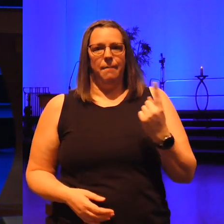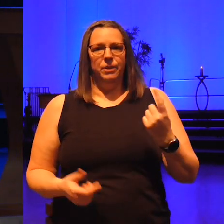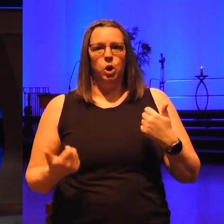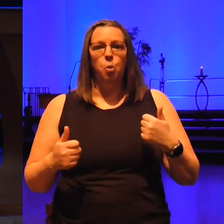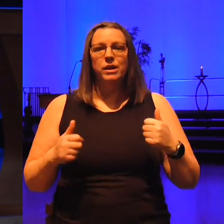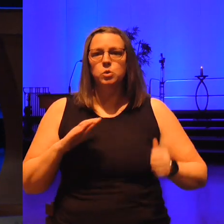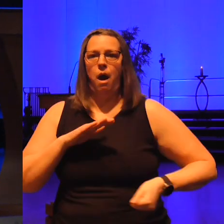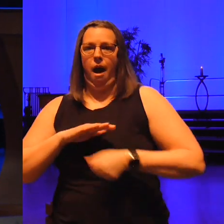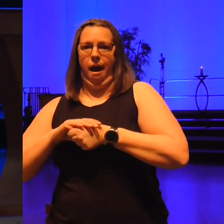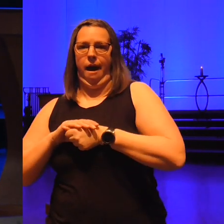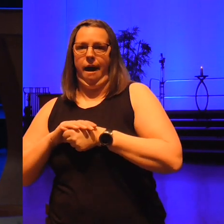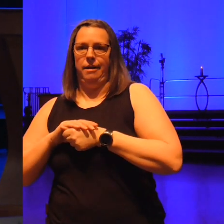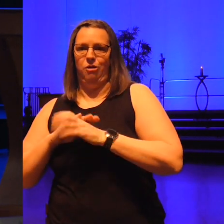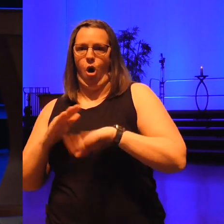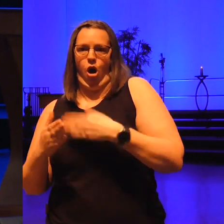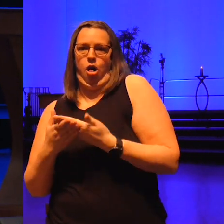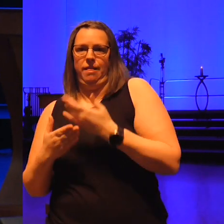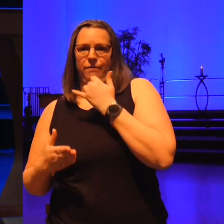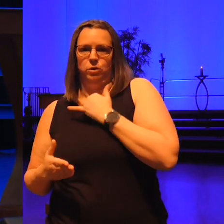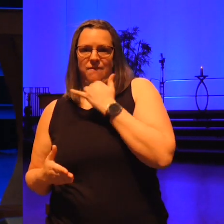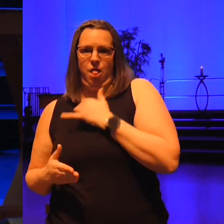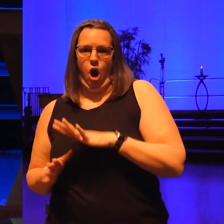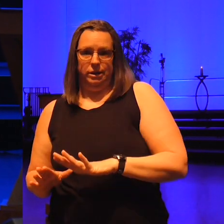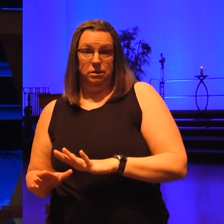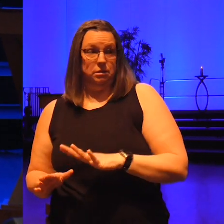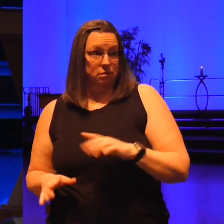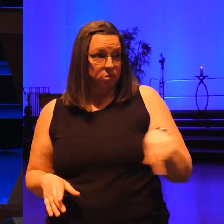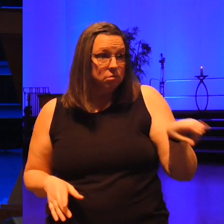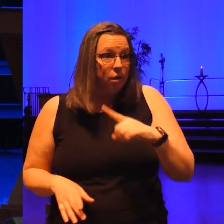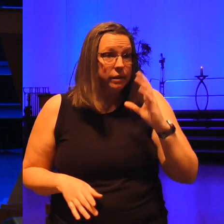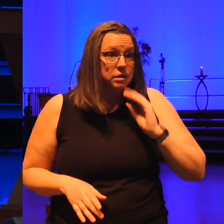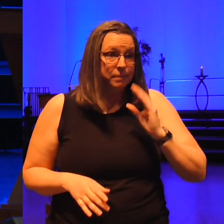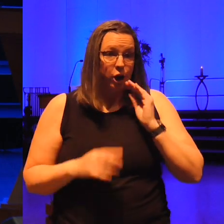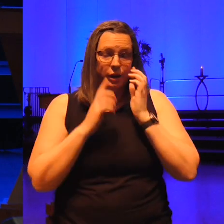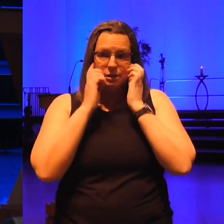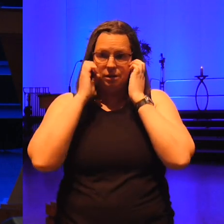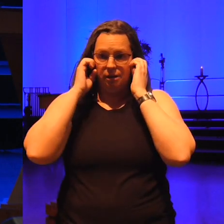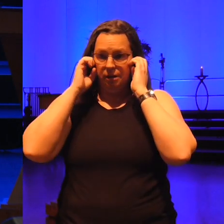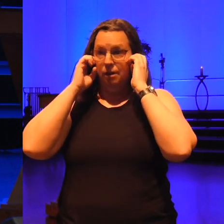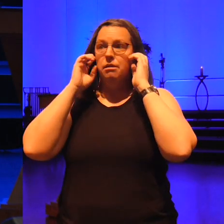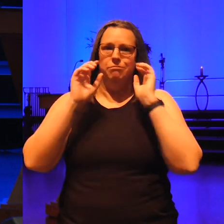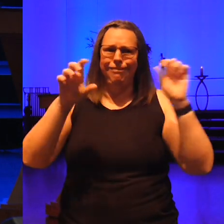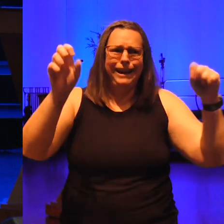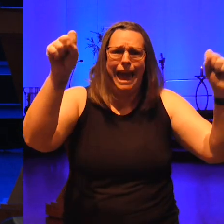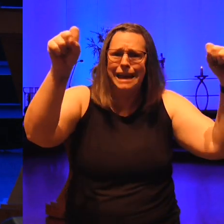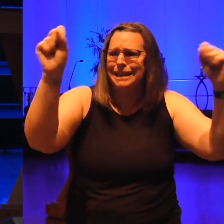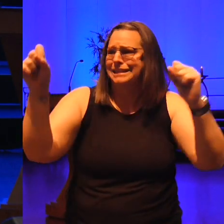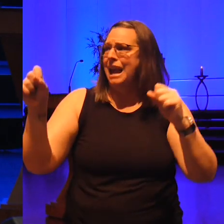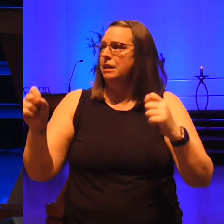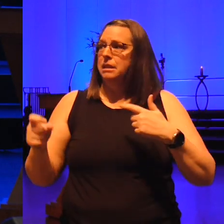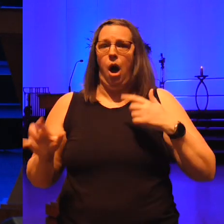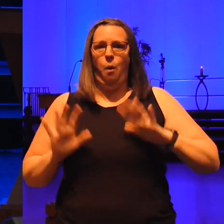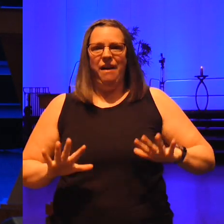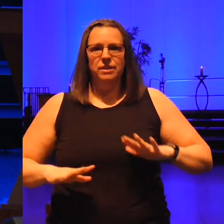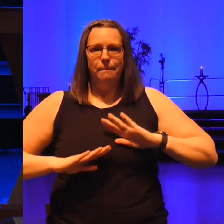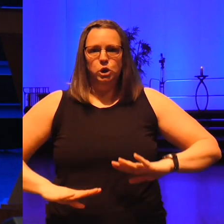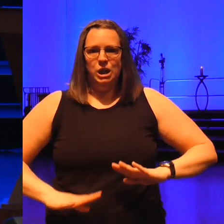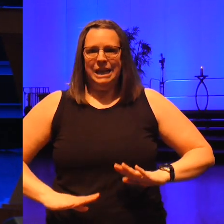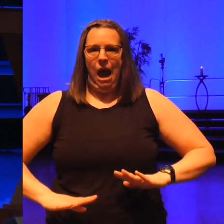your inner floss anyone ever get that I've got to push down this mess within me man